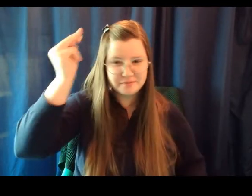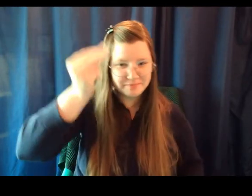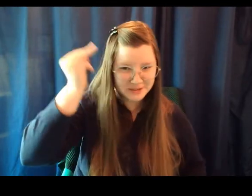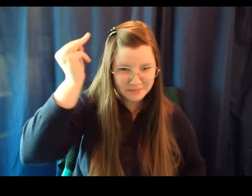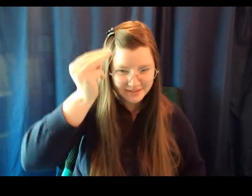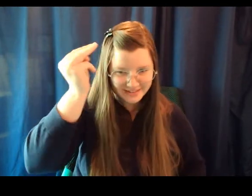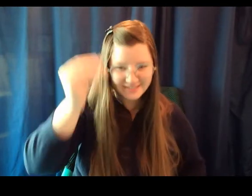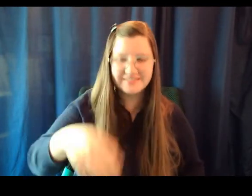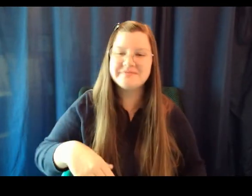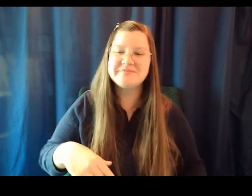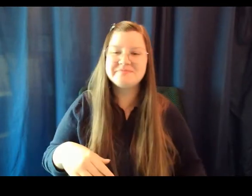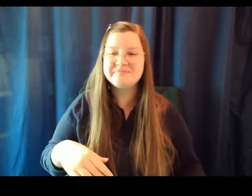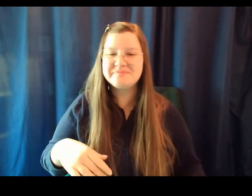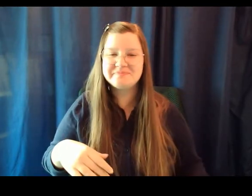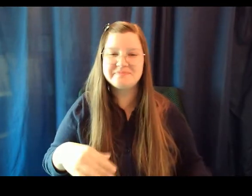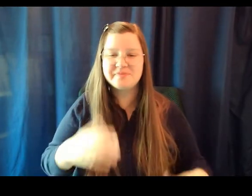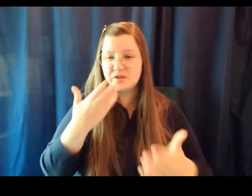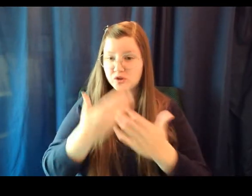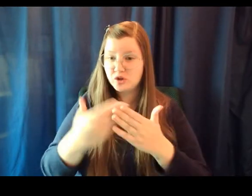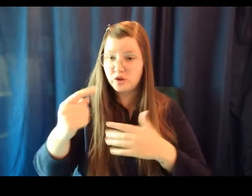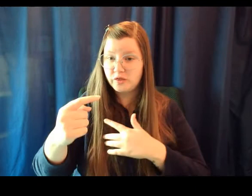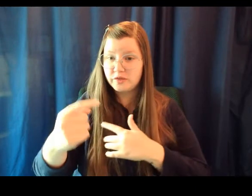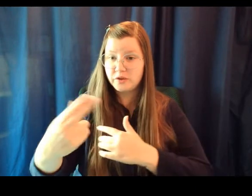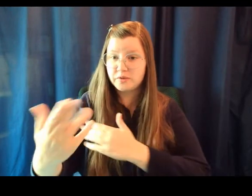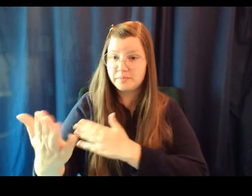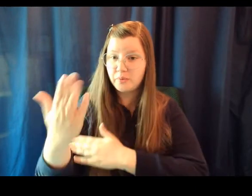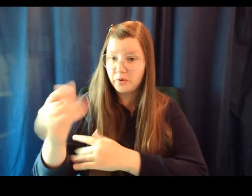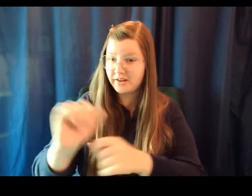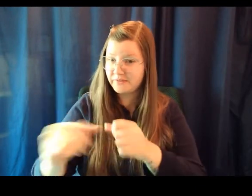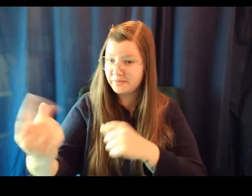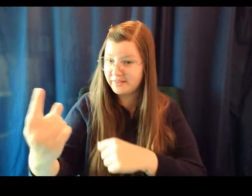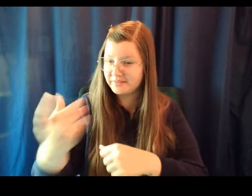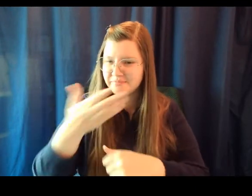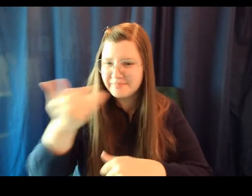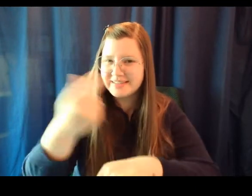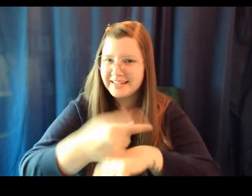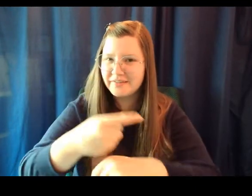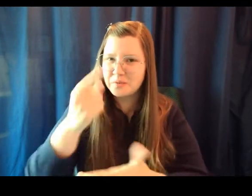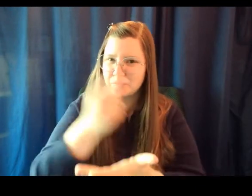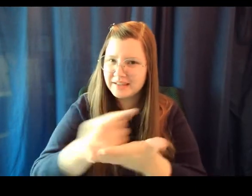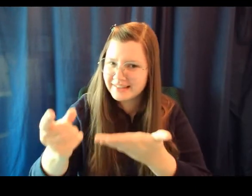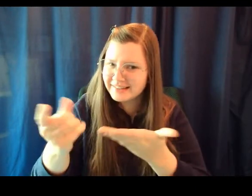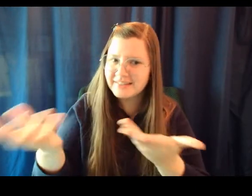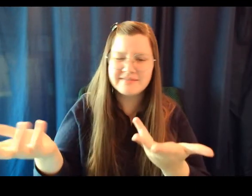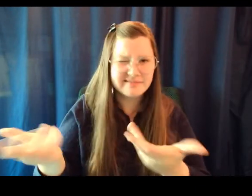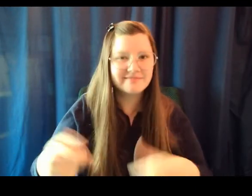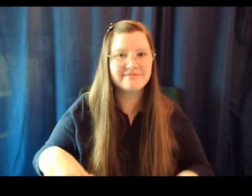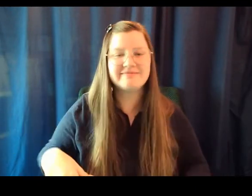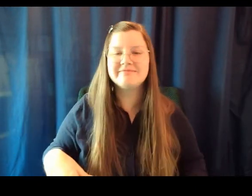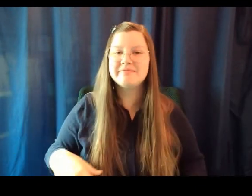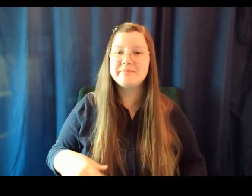Good Thursday morning to everyone. Let’s get to it.